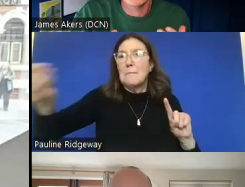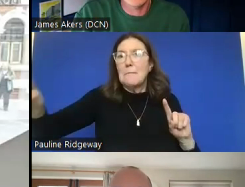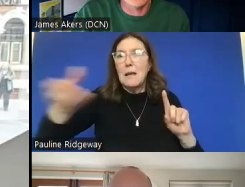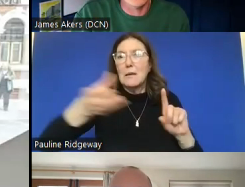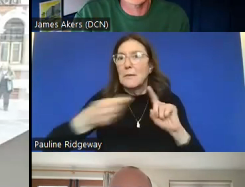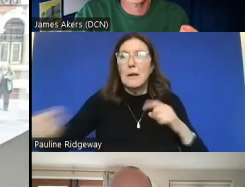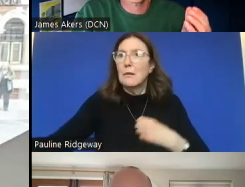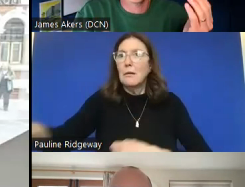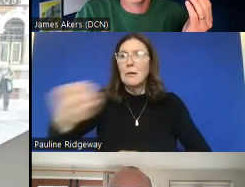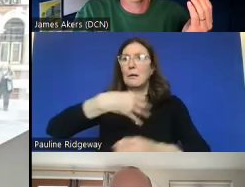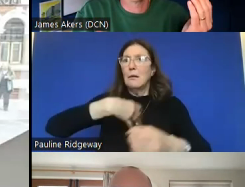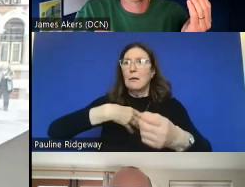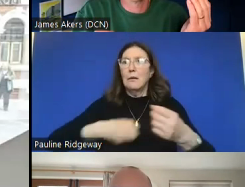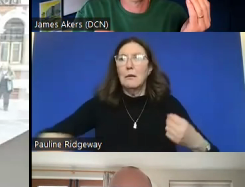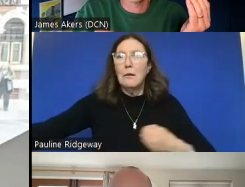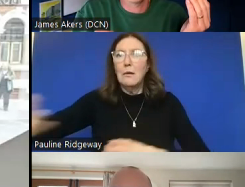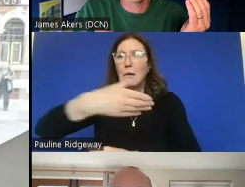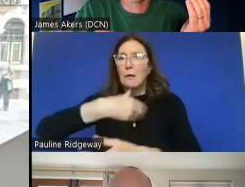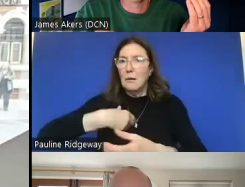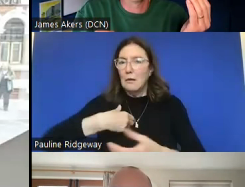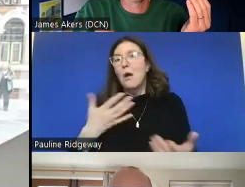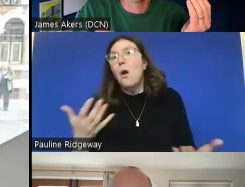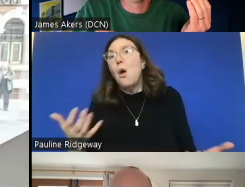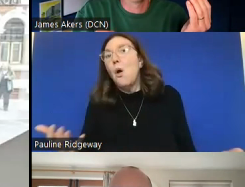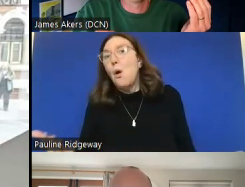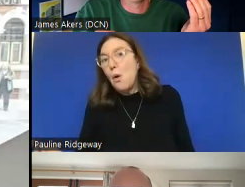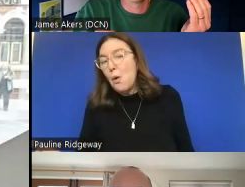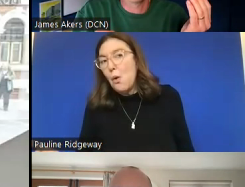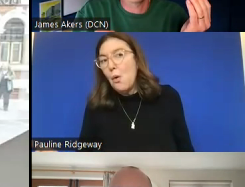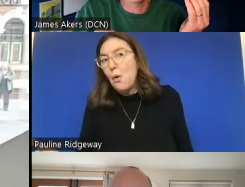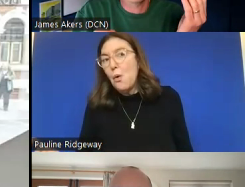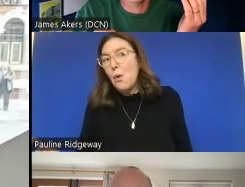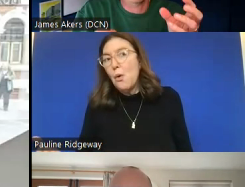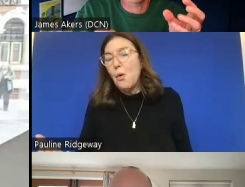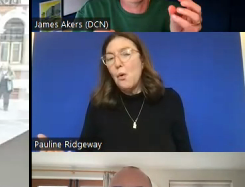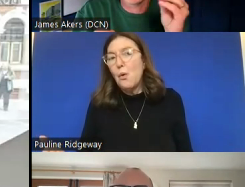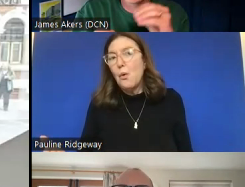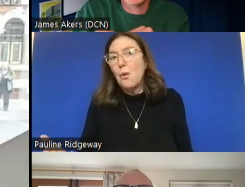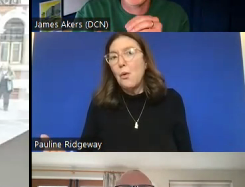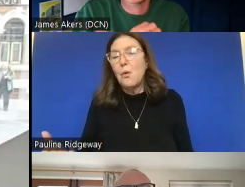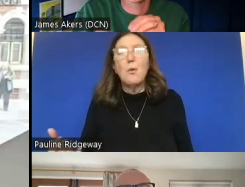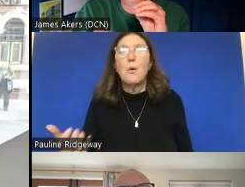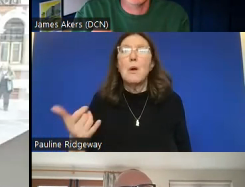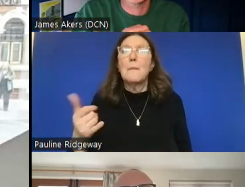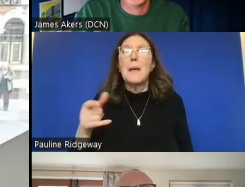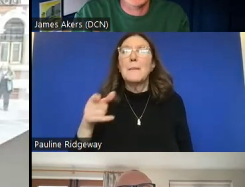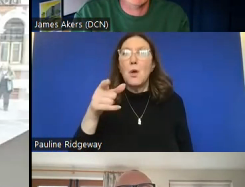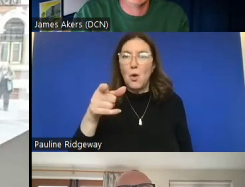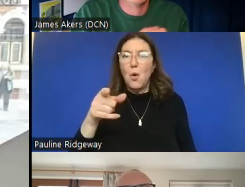or if your landing pages are not set